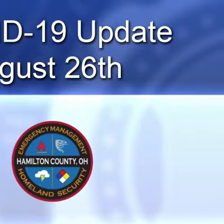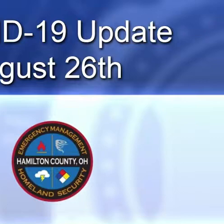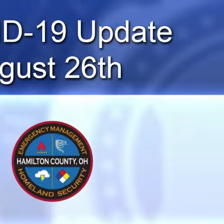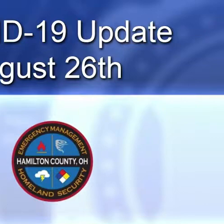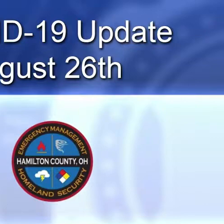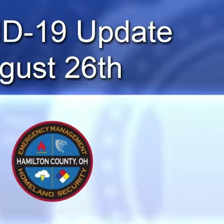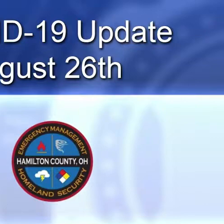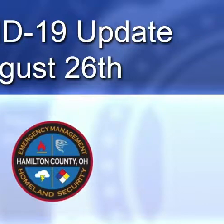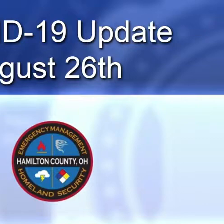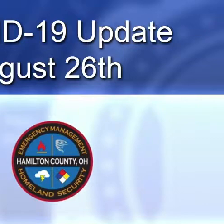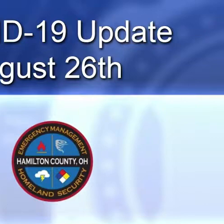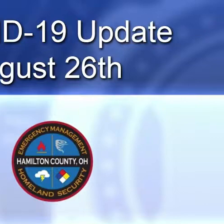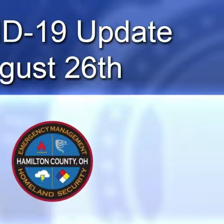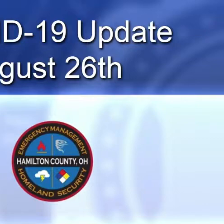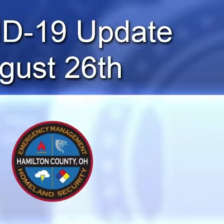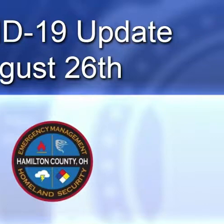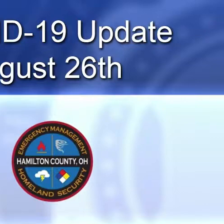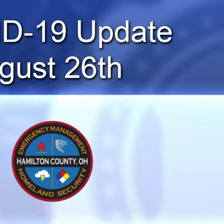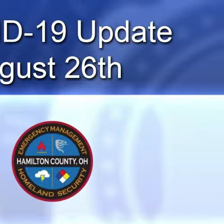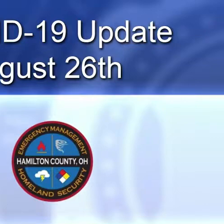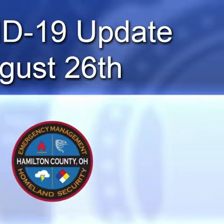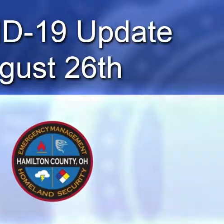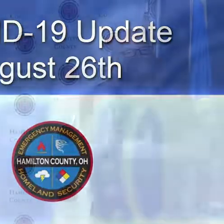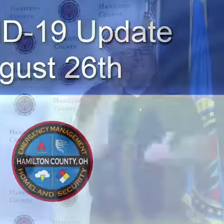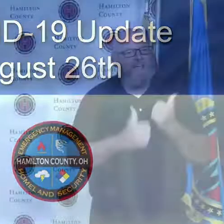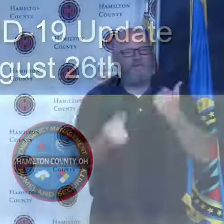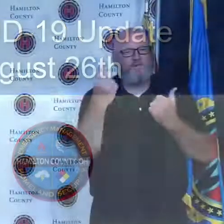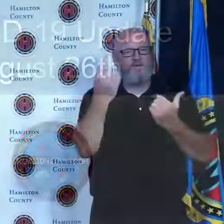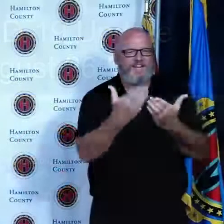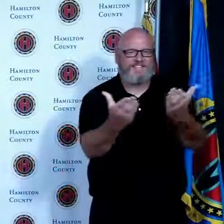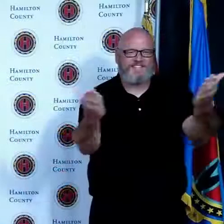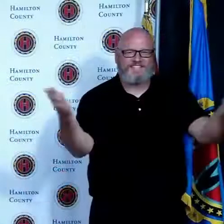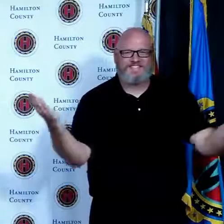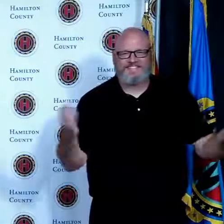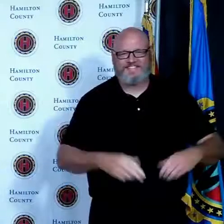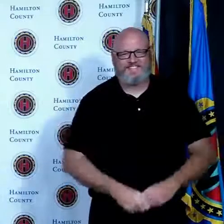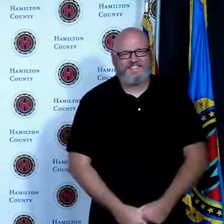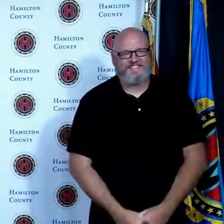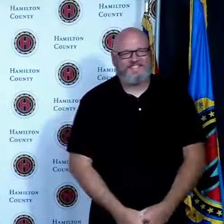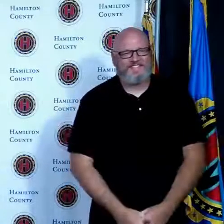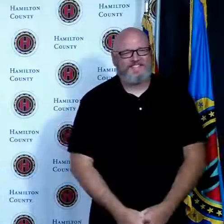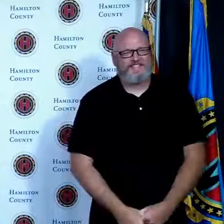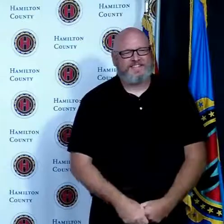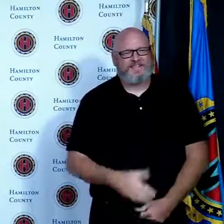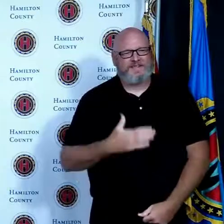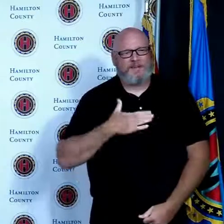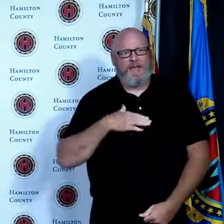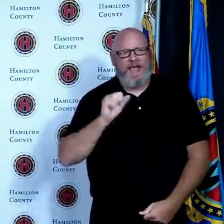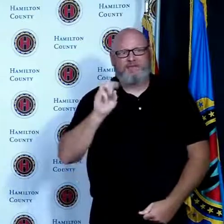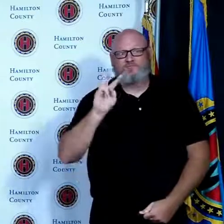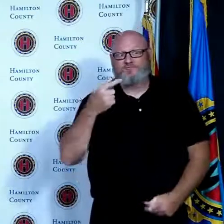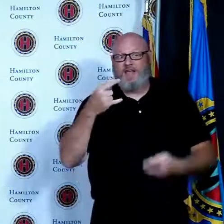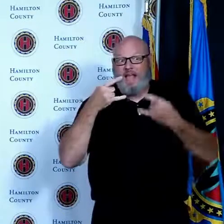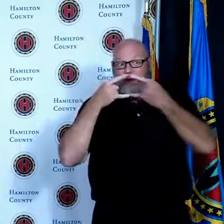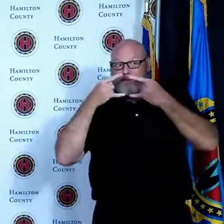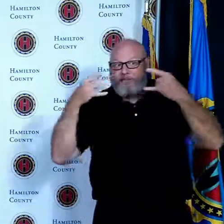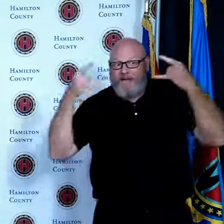good morning everyone I do want to point out my swag this morning so I've got Deaf Choice swag